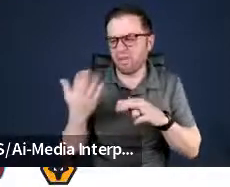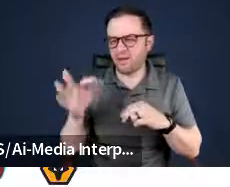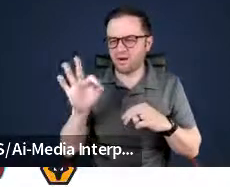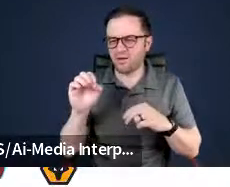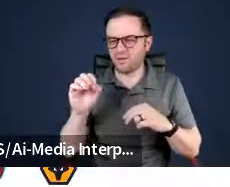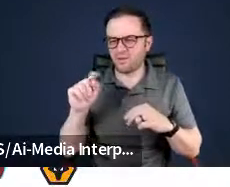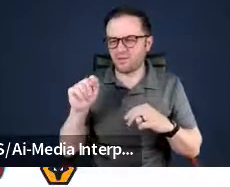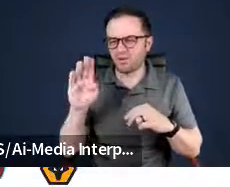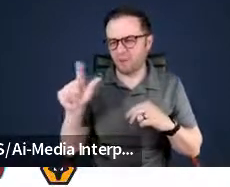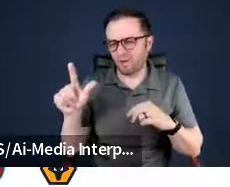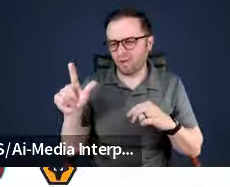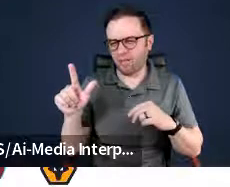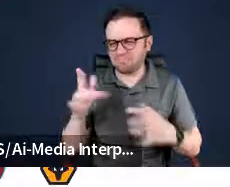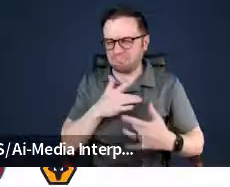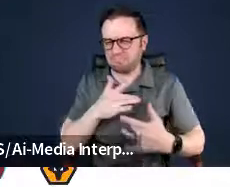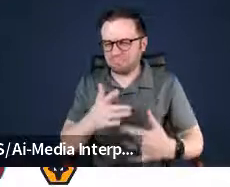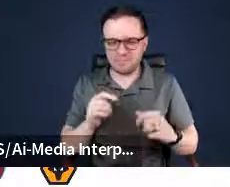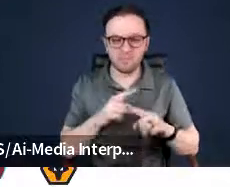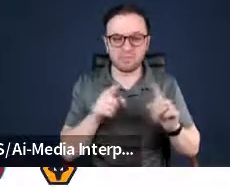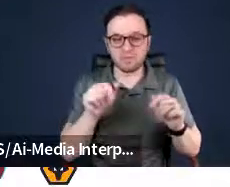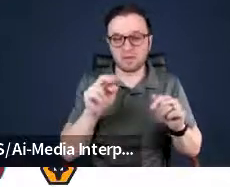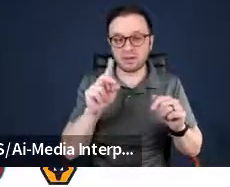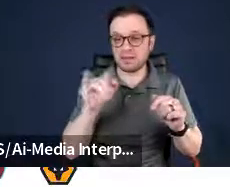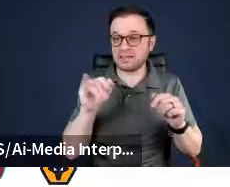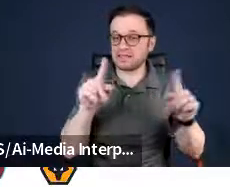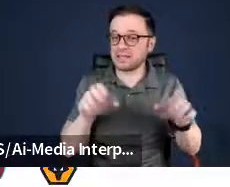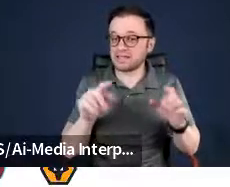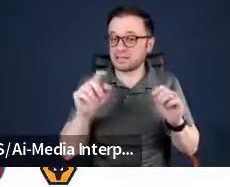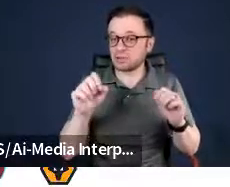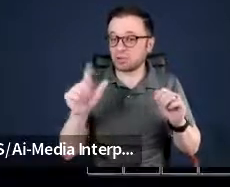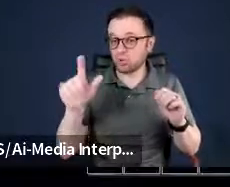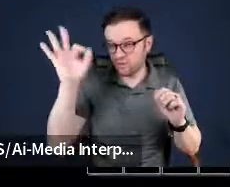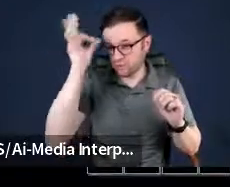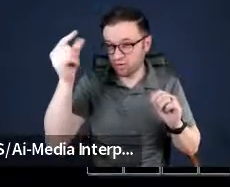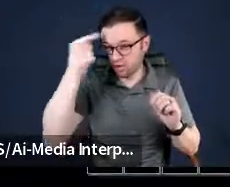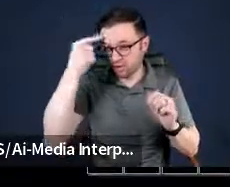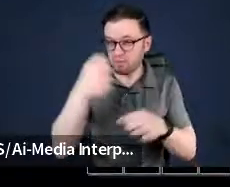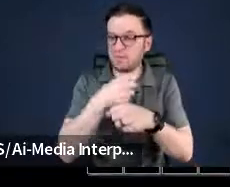and I'm going to give you a quick run through of ANDI.